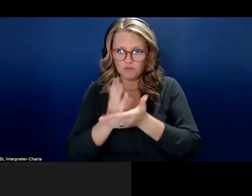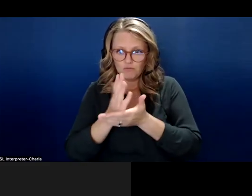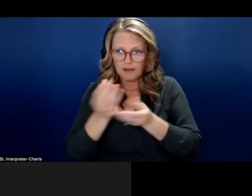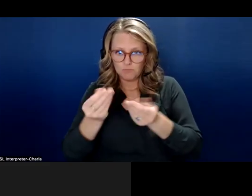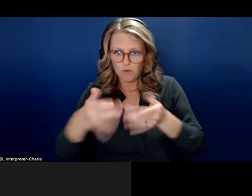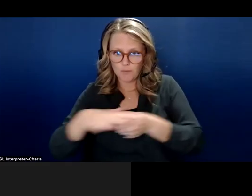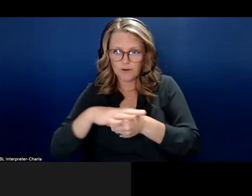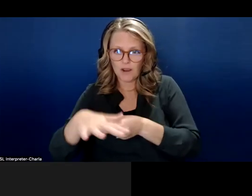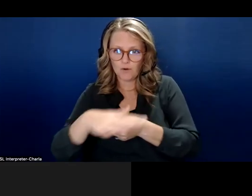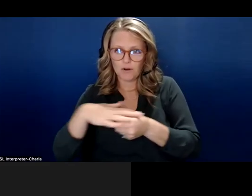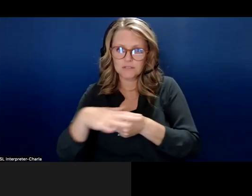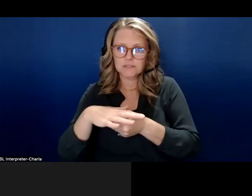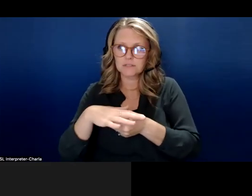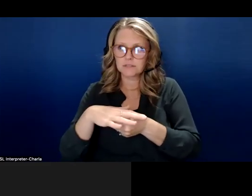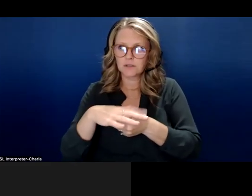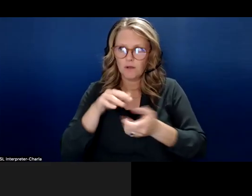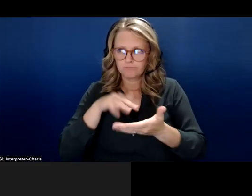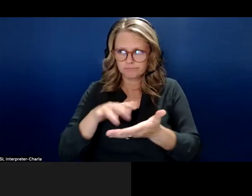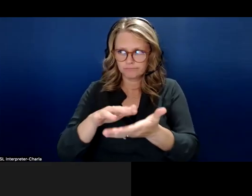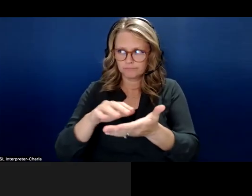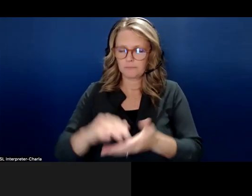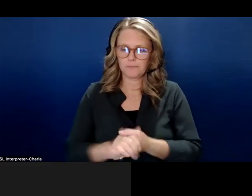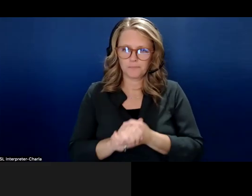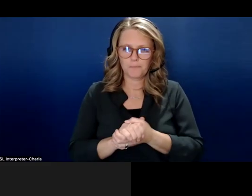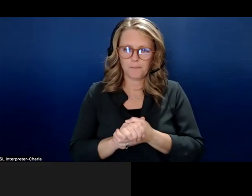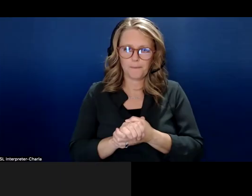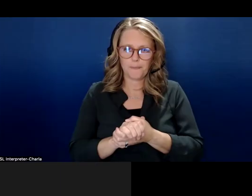So, you know, like with the design that we have now,